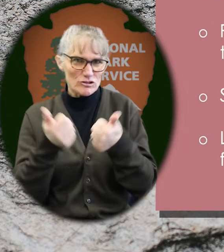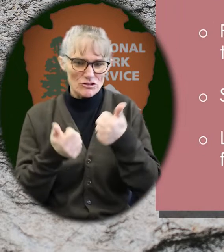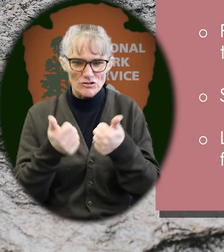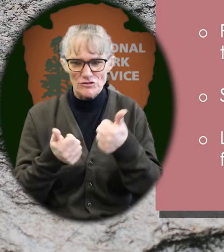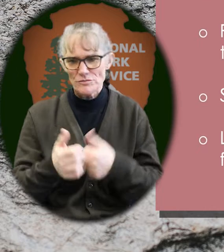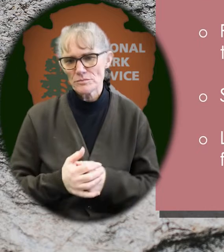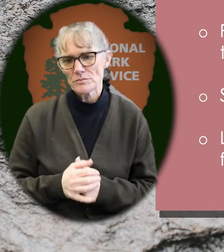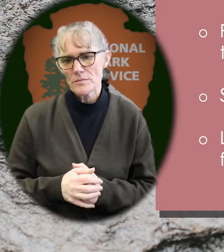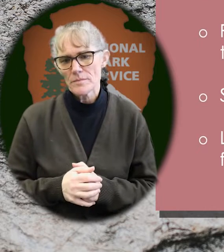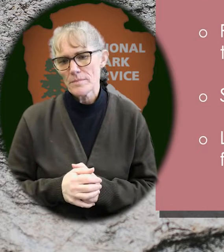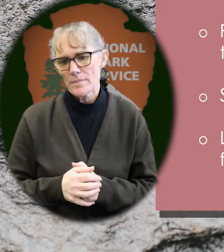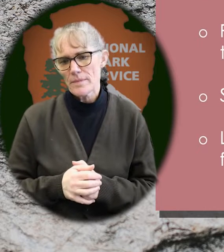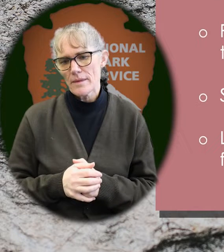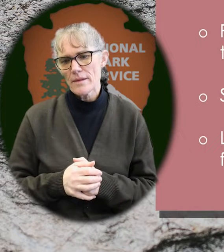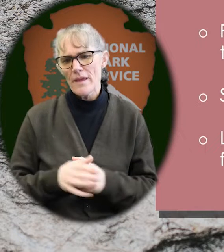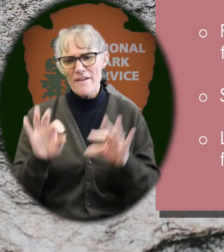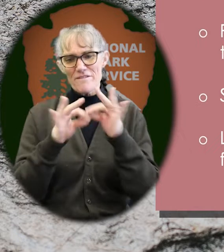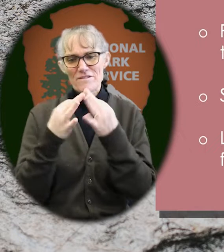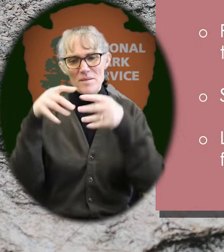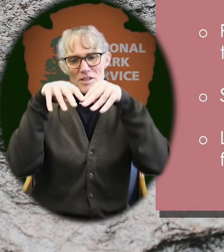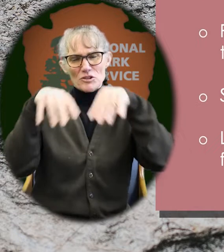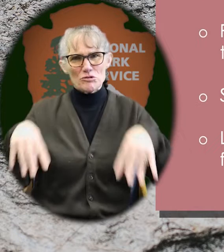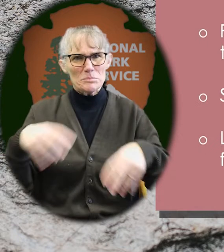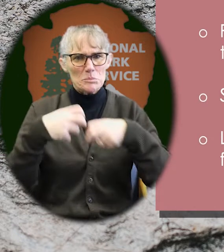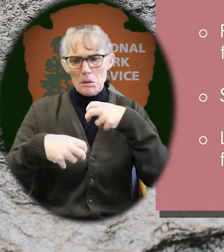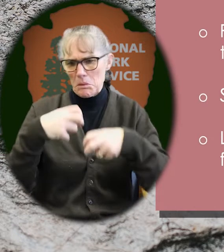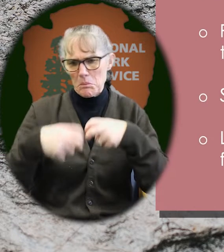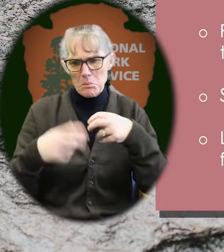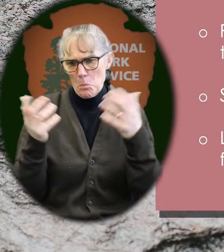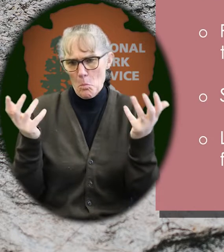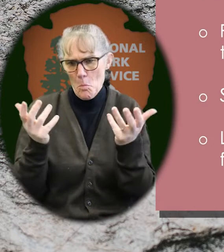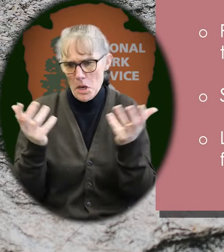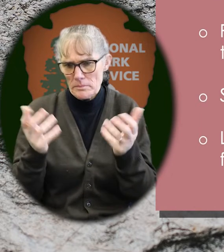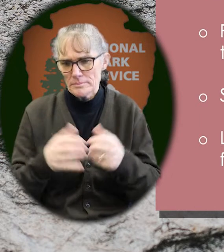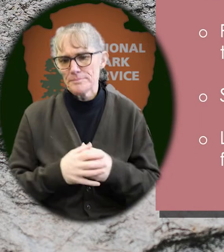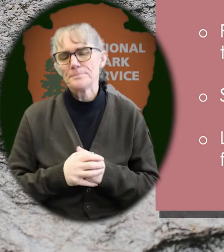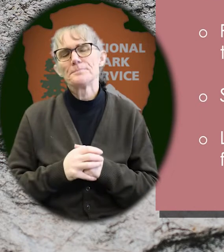So, what's the taxonomic problem here that I'm actually trying to investigate?